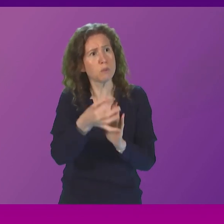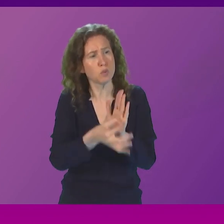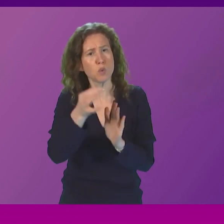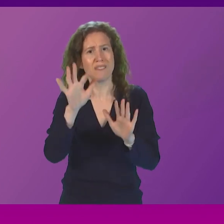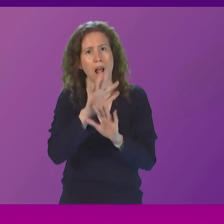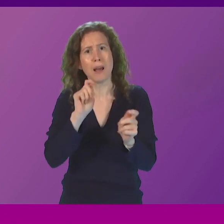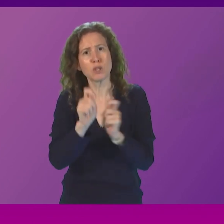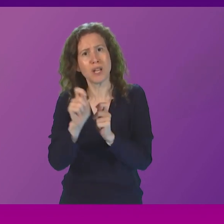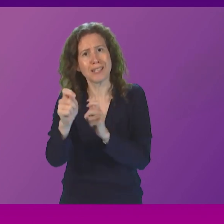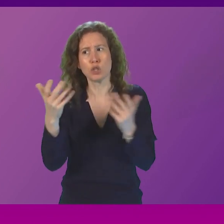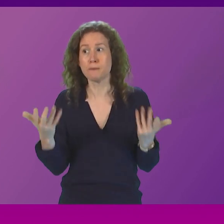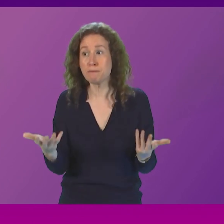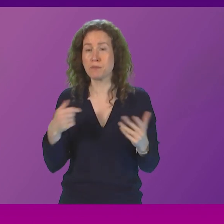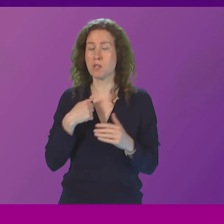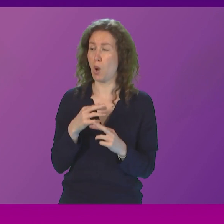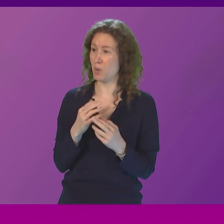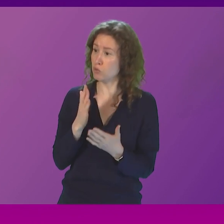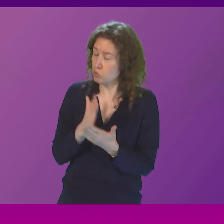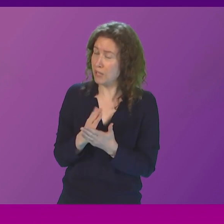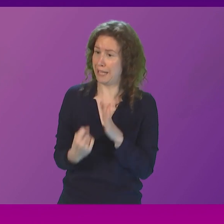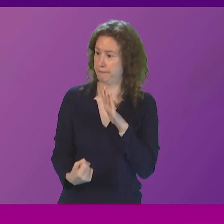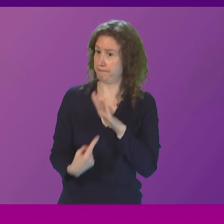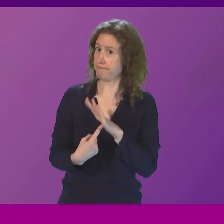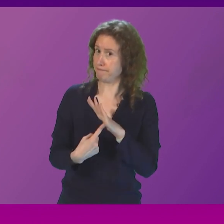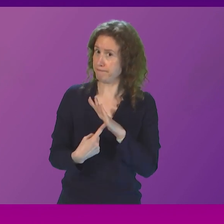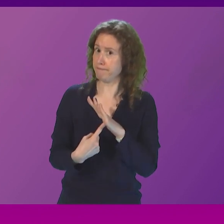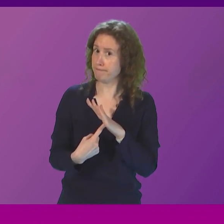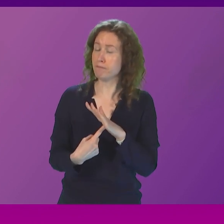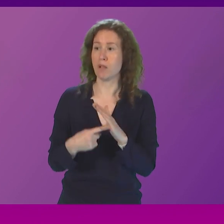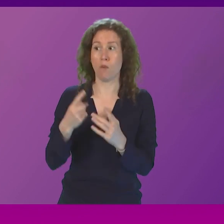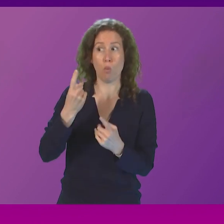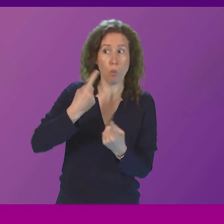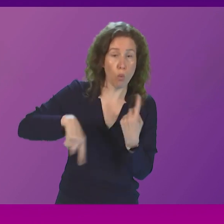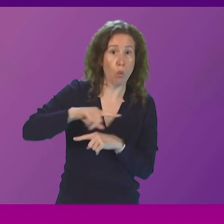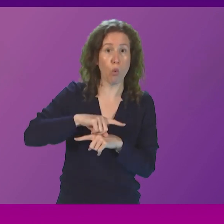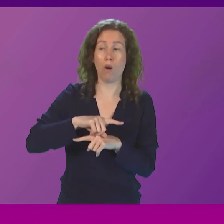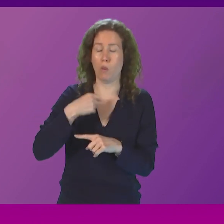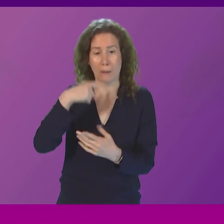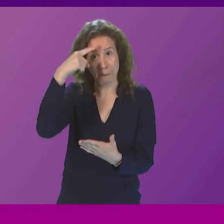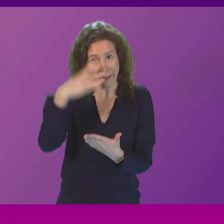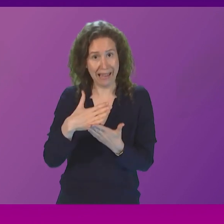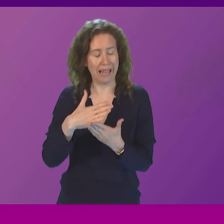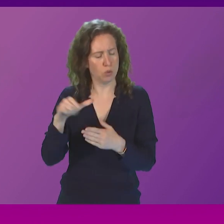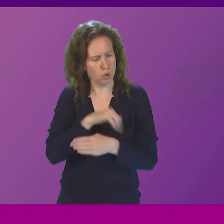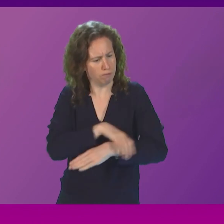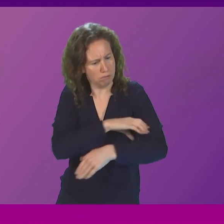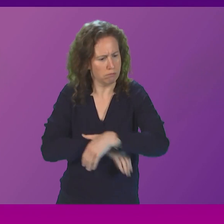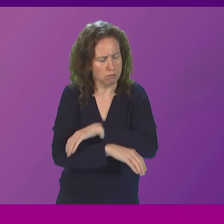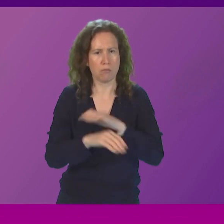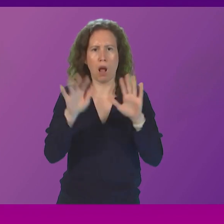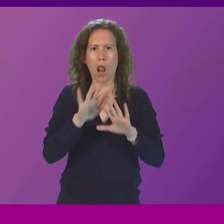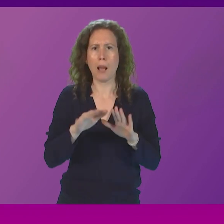It is critical for all of us who believe in tackling the climate emergency as a priority